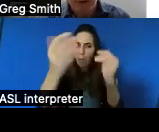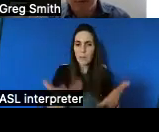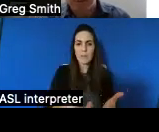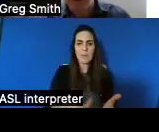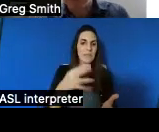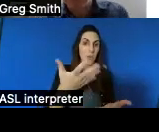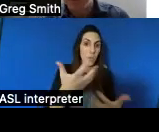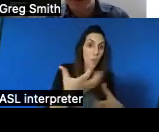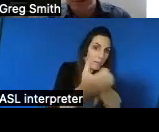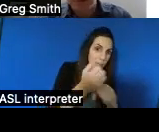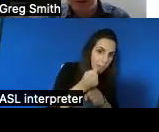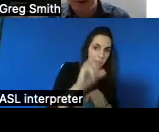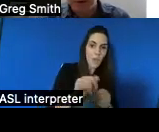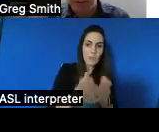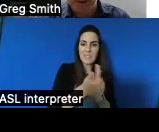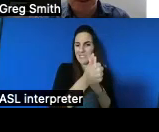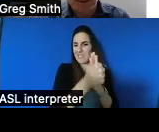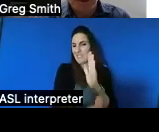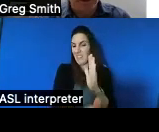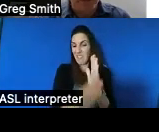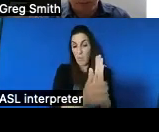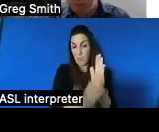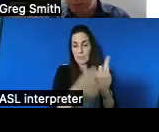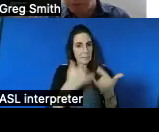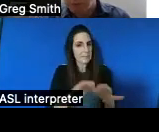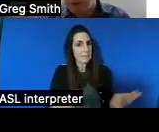these fundamental skills that many of us take for granted if they were born and raised here